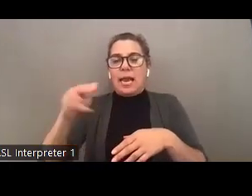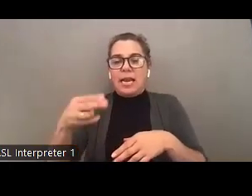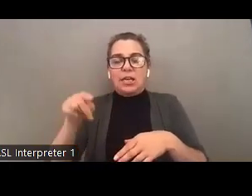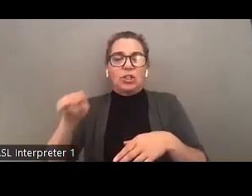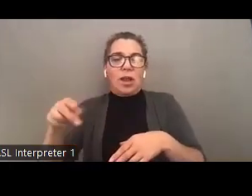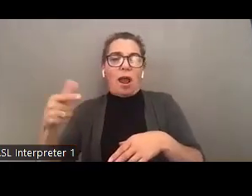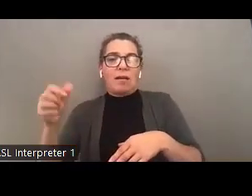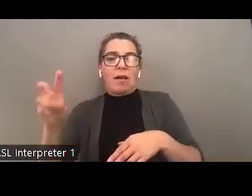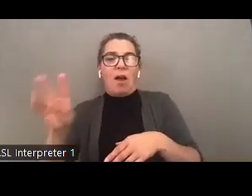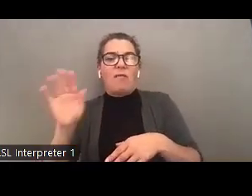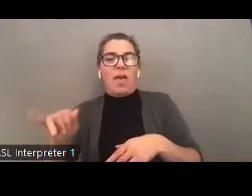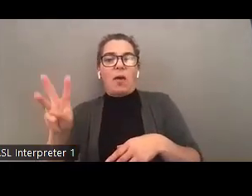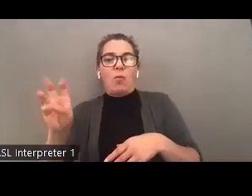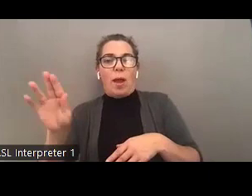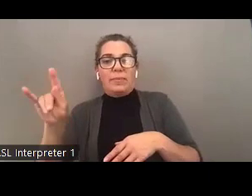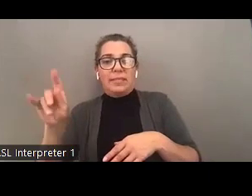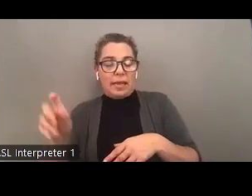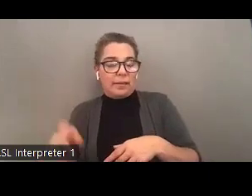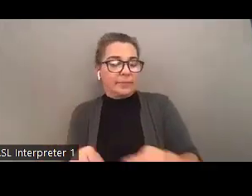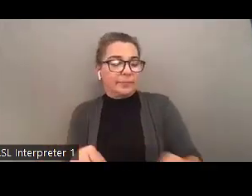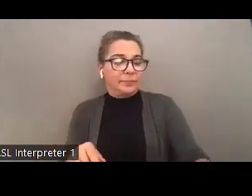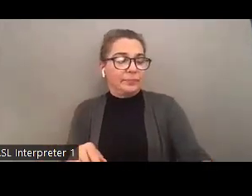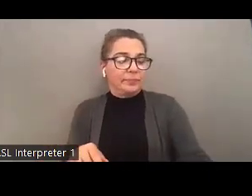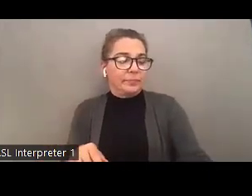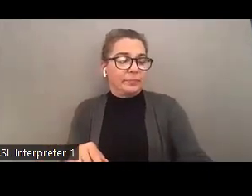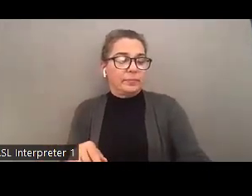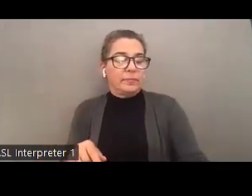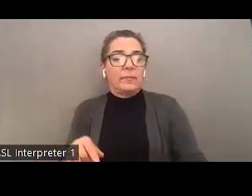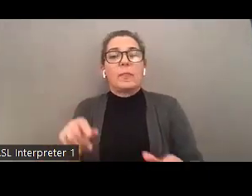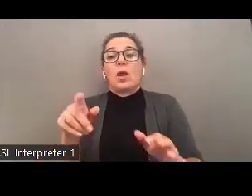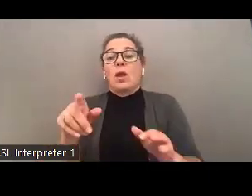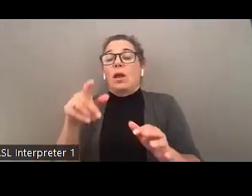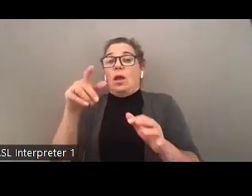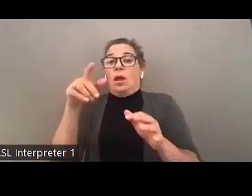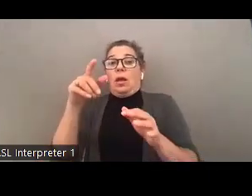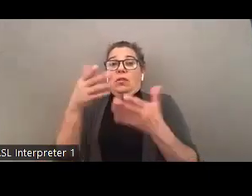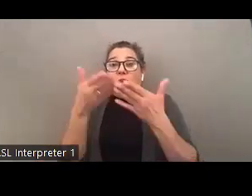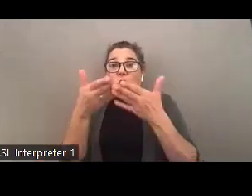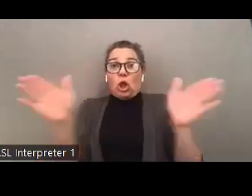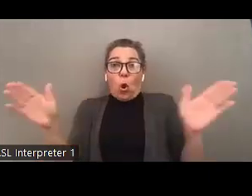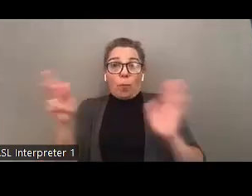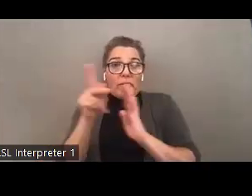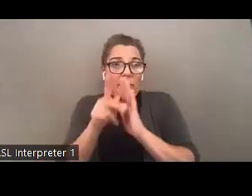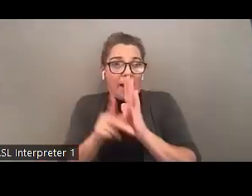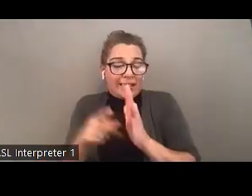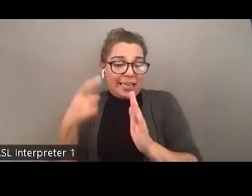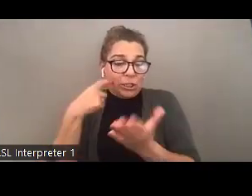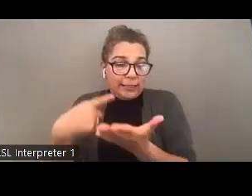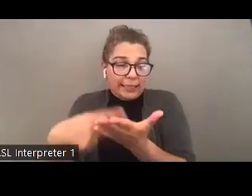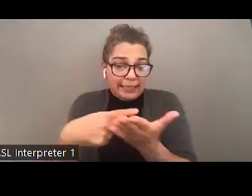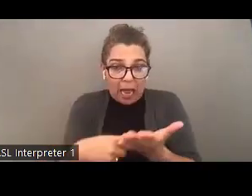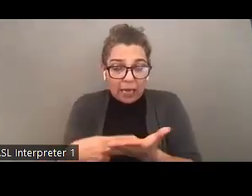Finally, I do want to highlight one important distinction about the scope of the GDS policy, which I was just discussing, and the DMS policy.